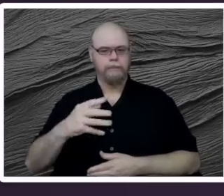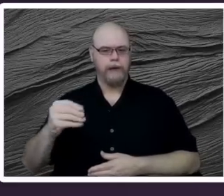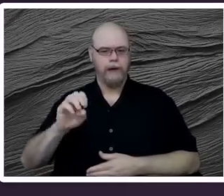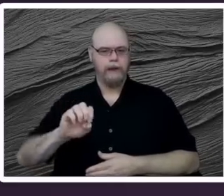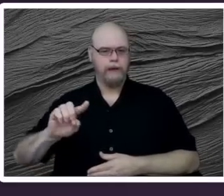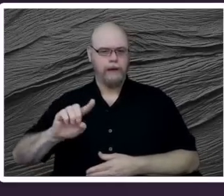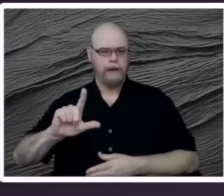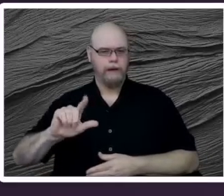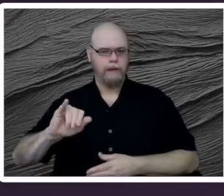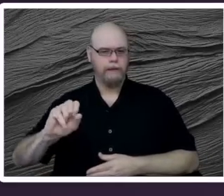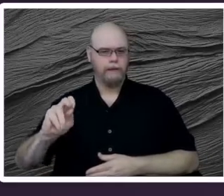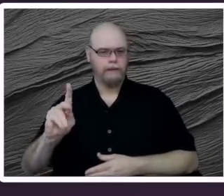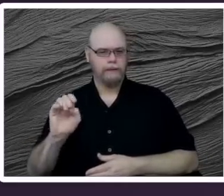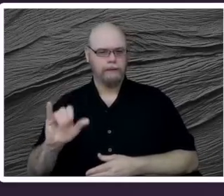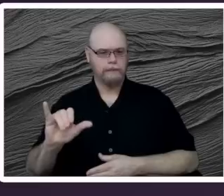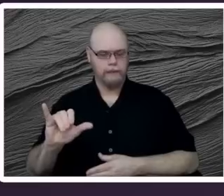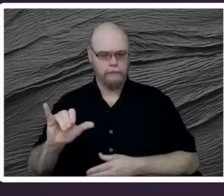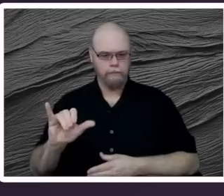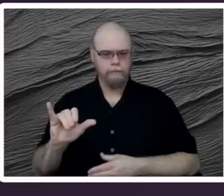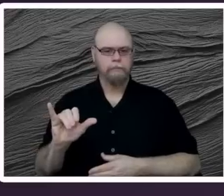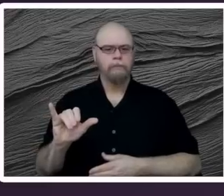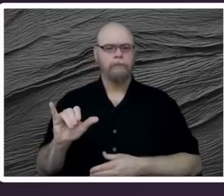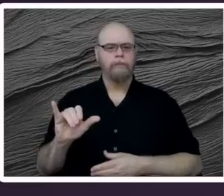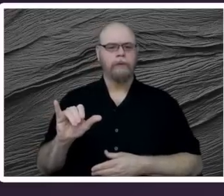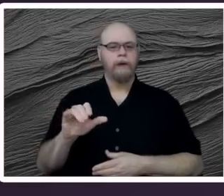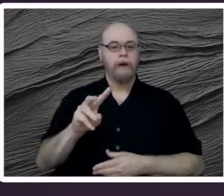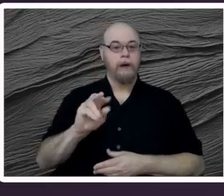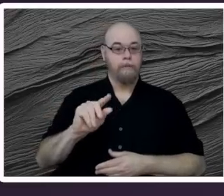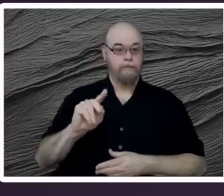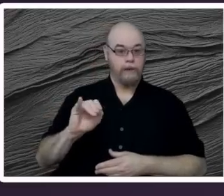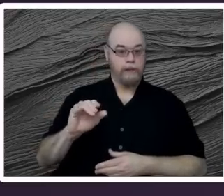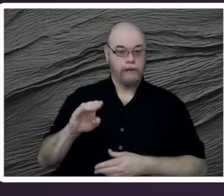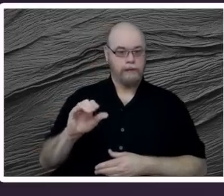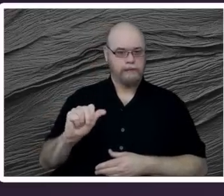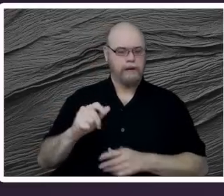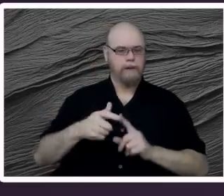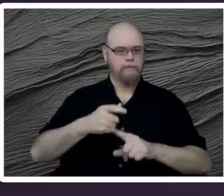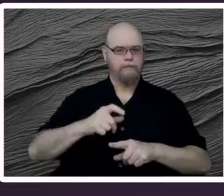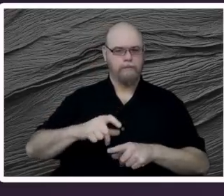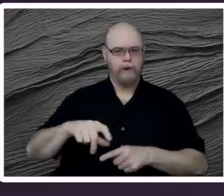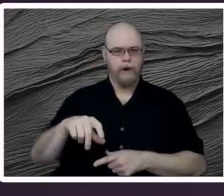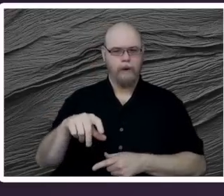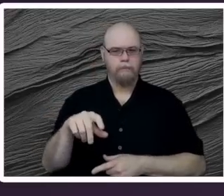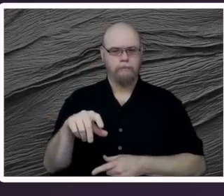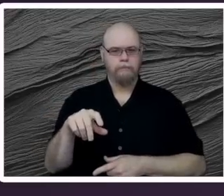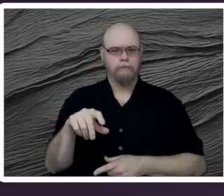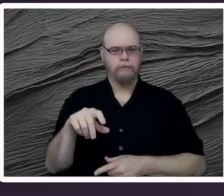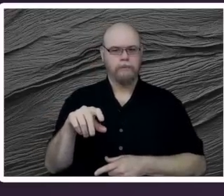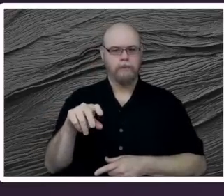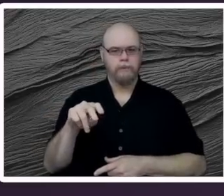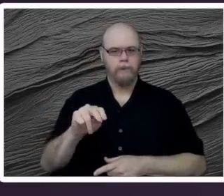as a Social Studies teacher, who's joining us from North Carolina.